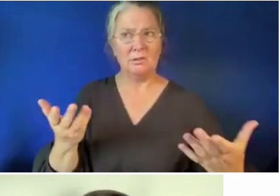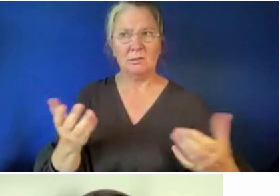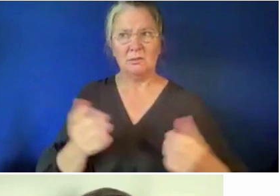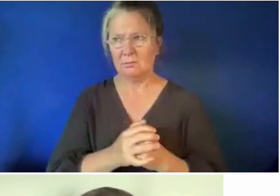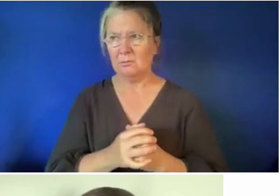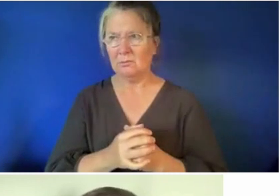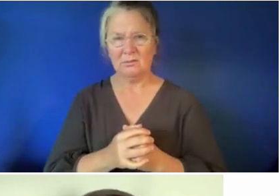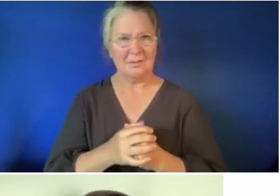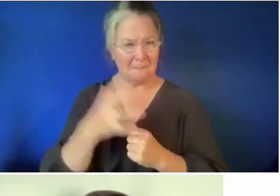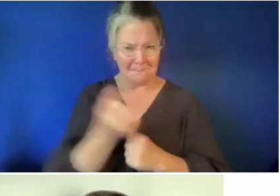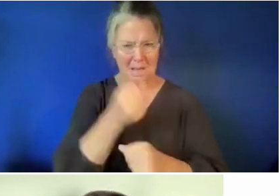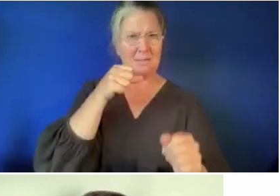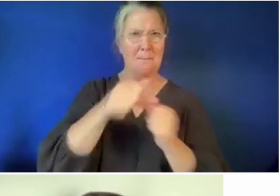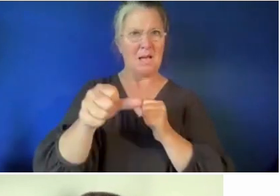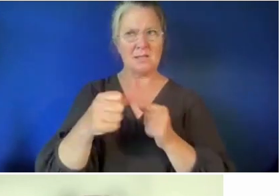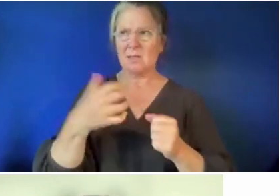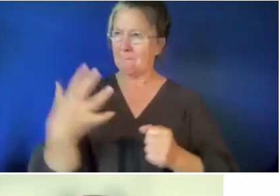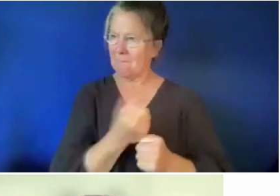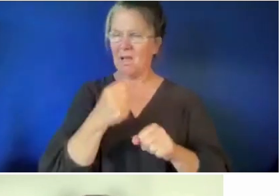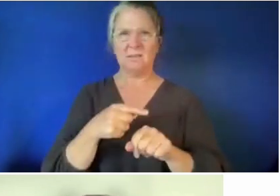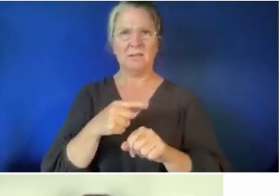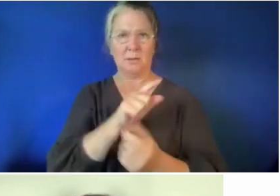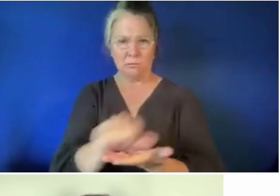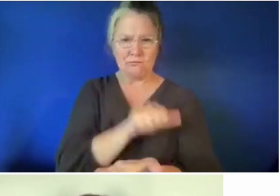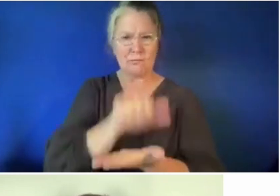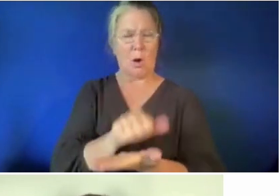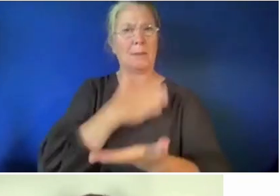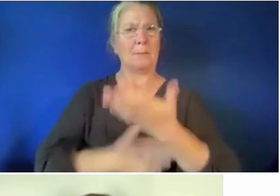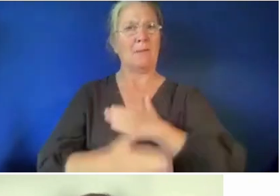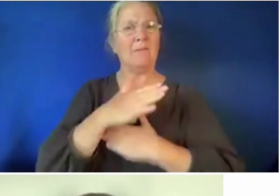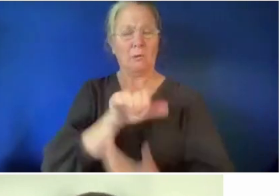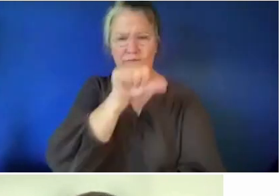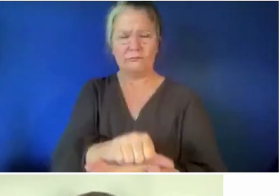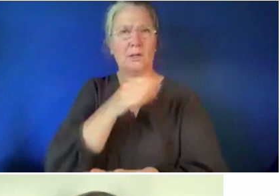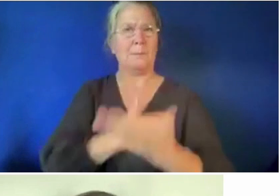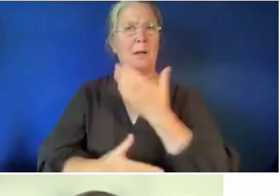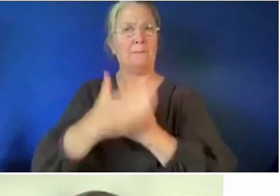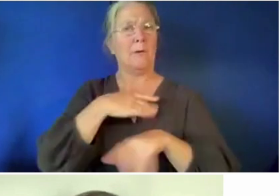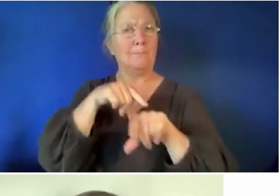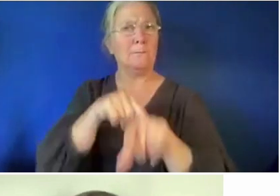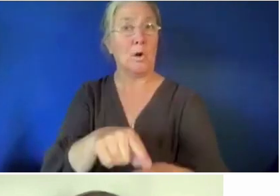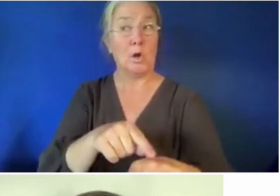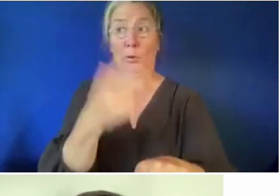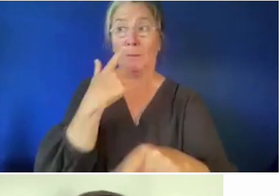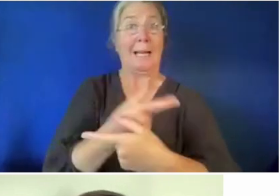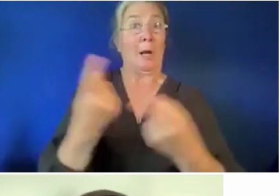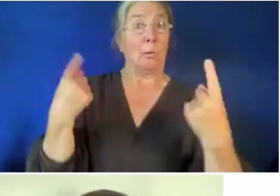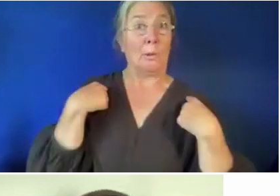in an ethical and and correct way. And if we do that right, then as people take on more responsibility